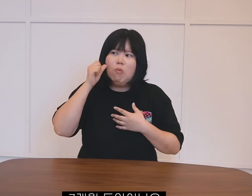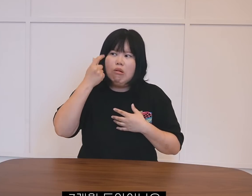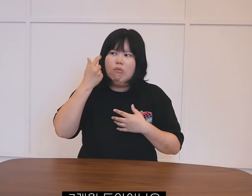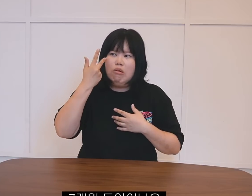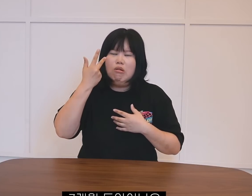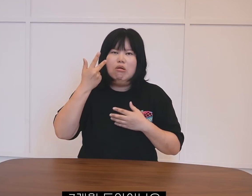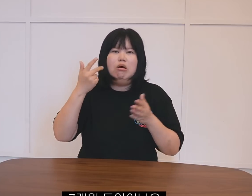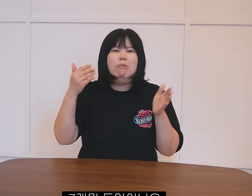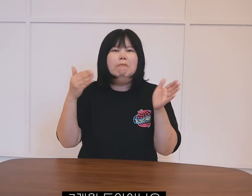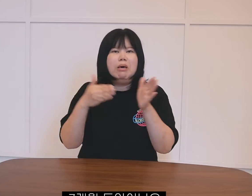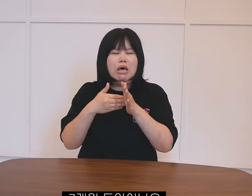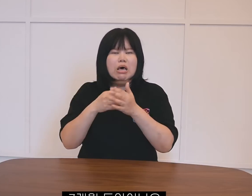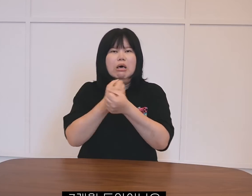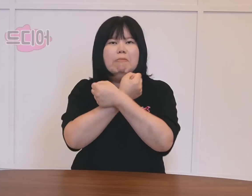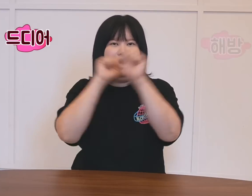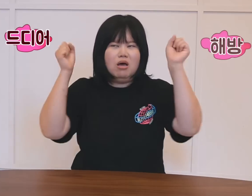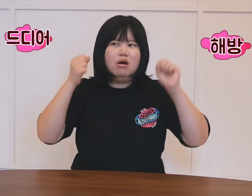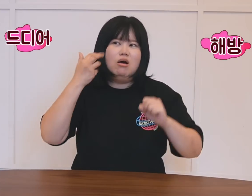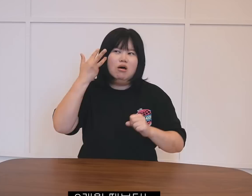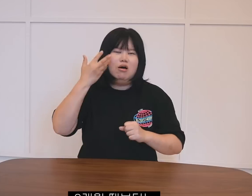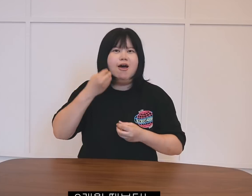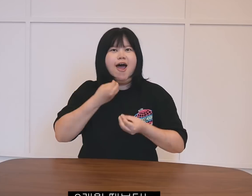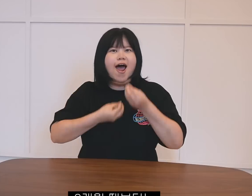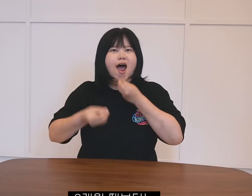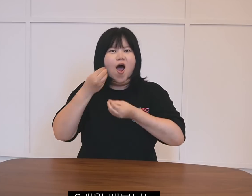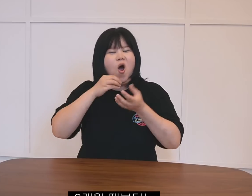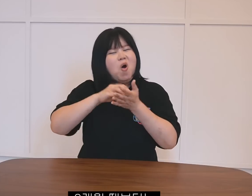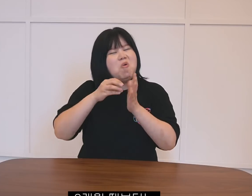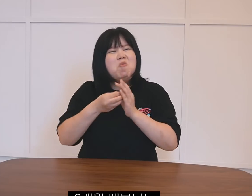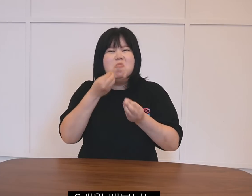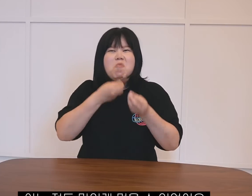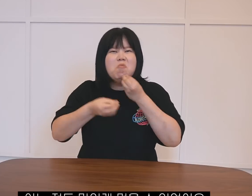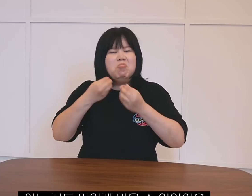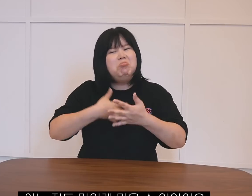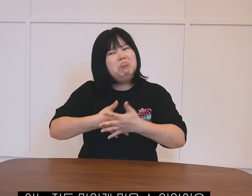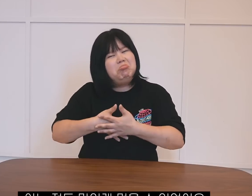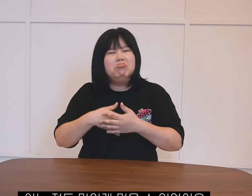For 7 months. (Liberation) From the age of 8 months,